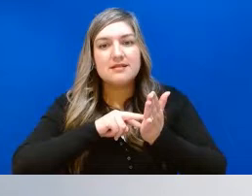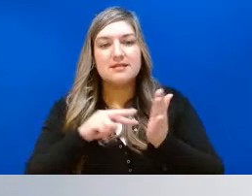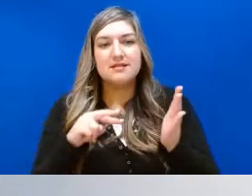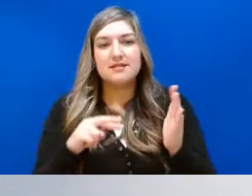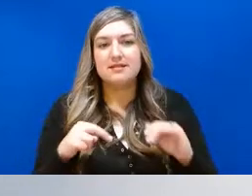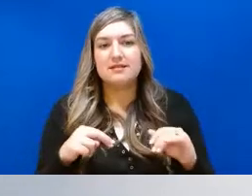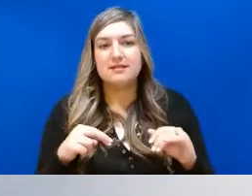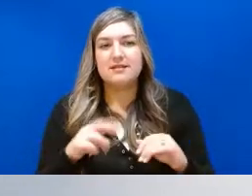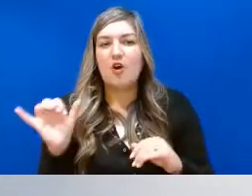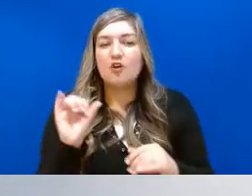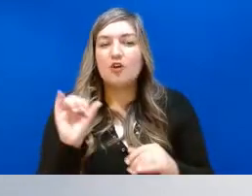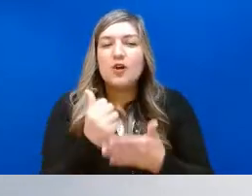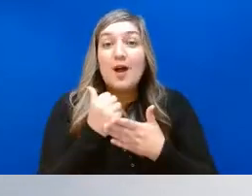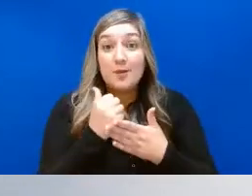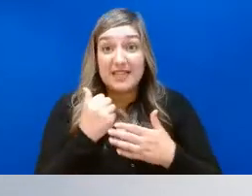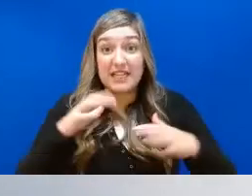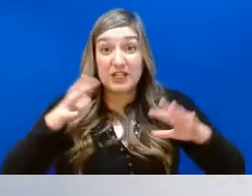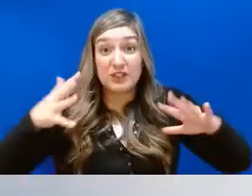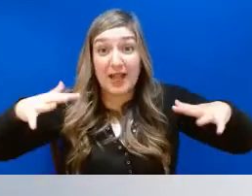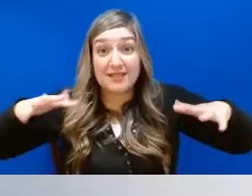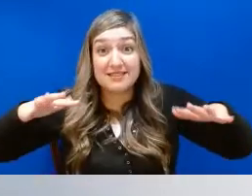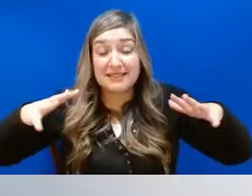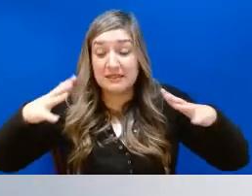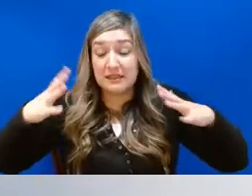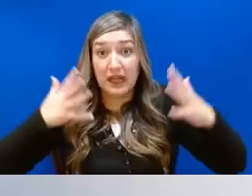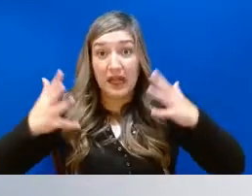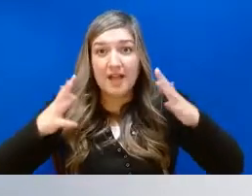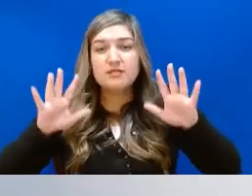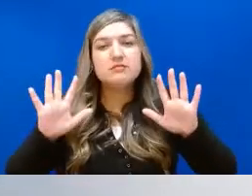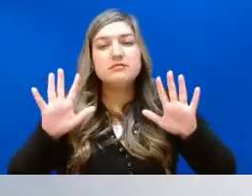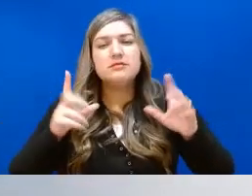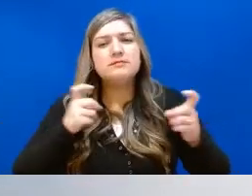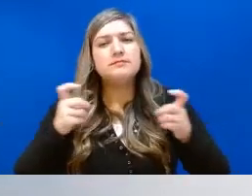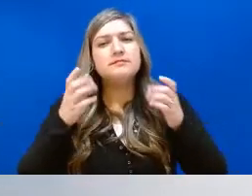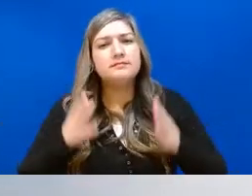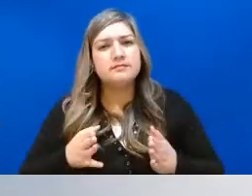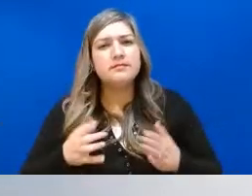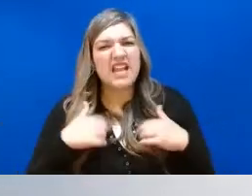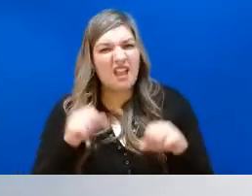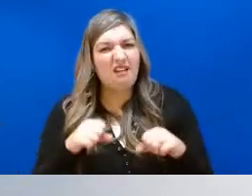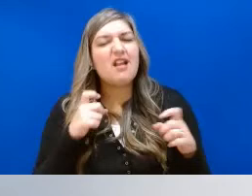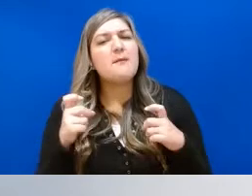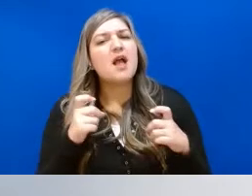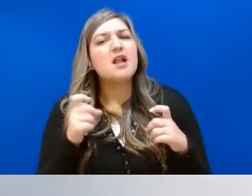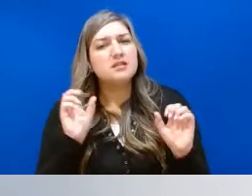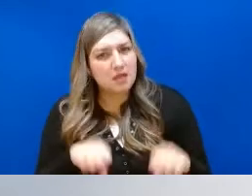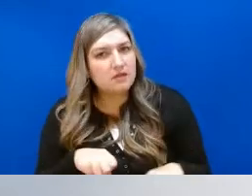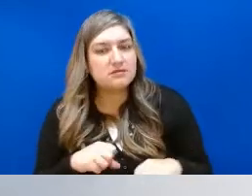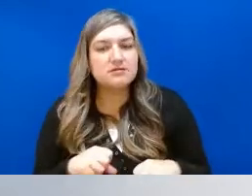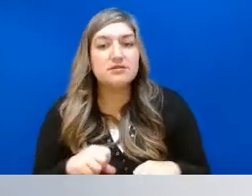They also enhance our risk assessment, awareness and management, and they're conducive to a broader world view.